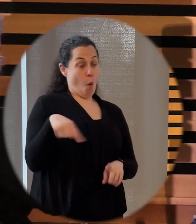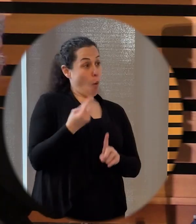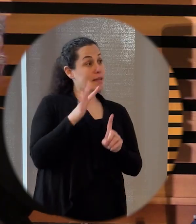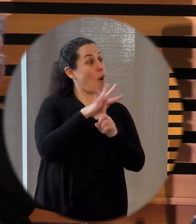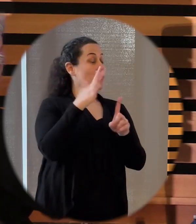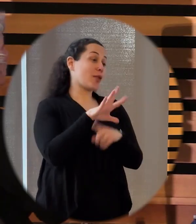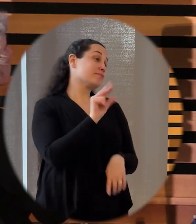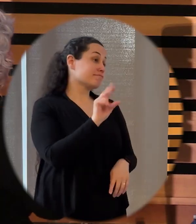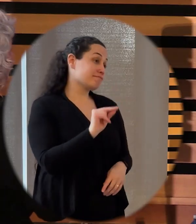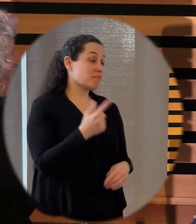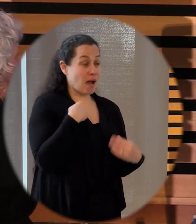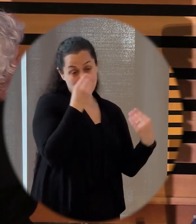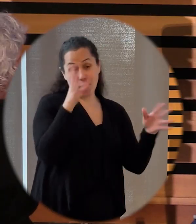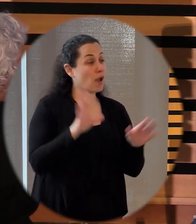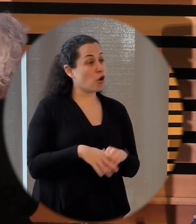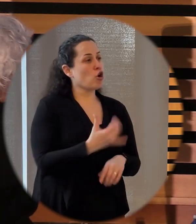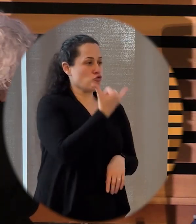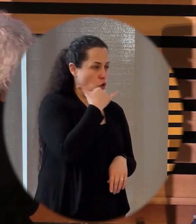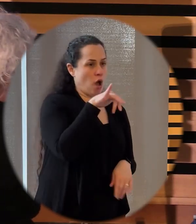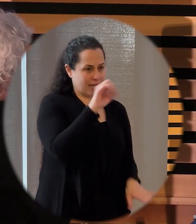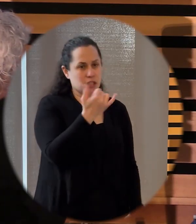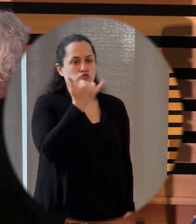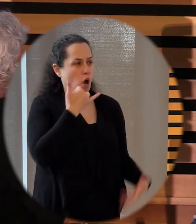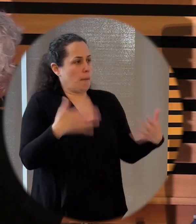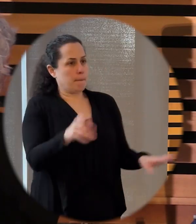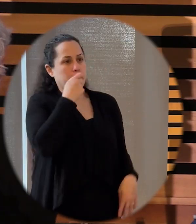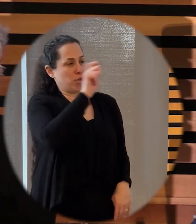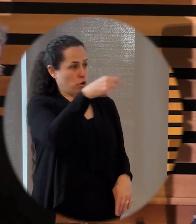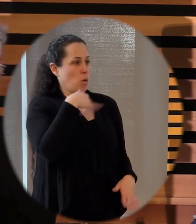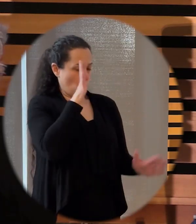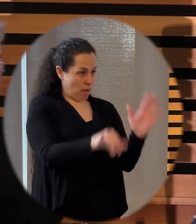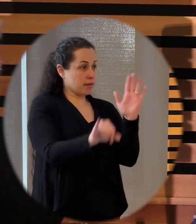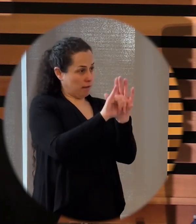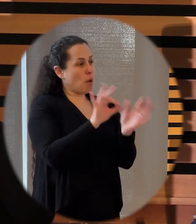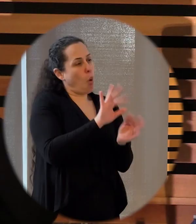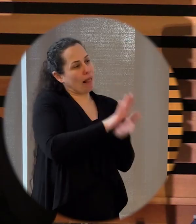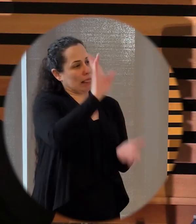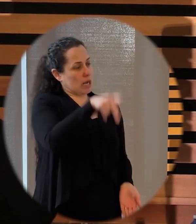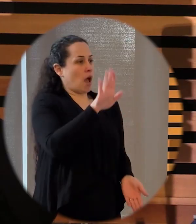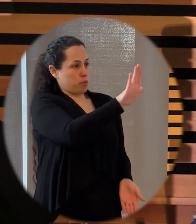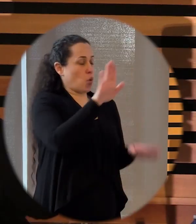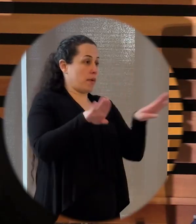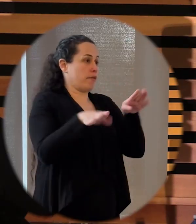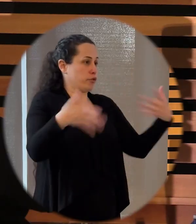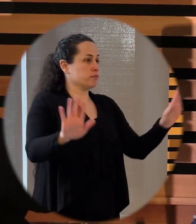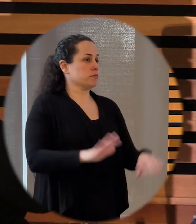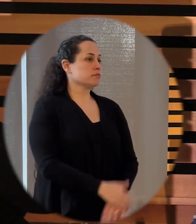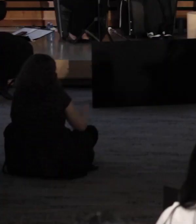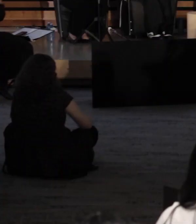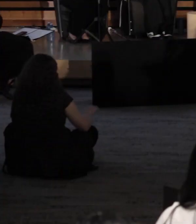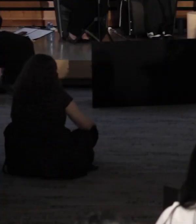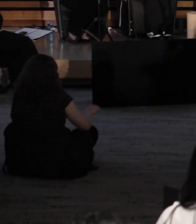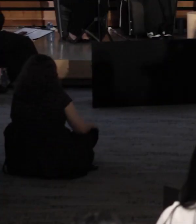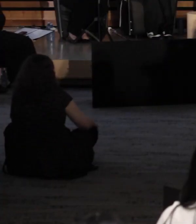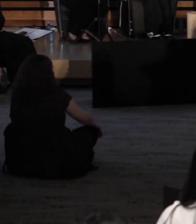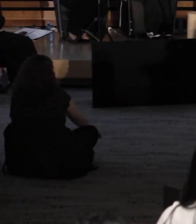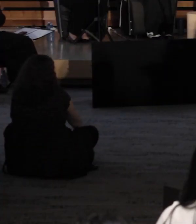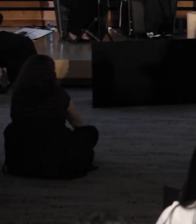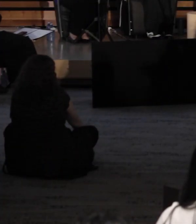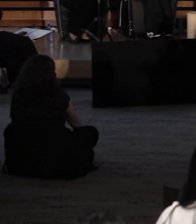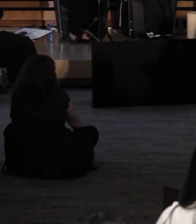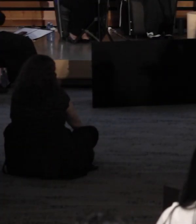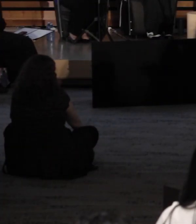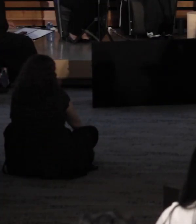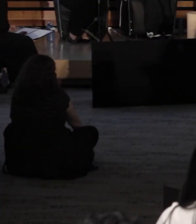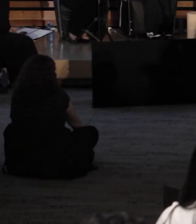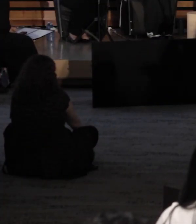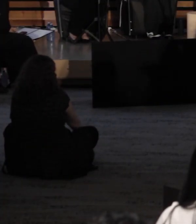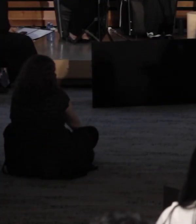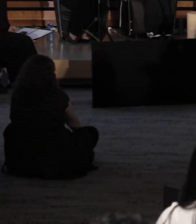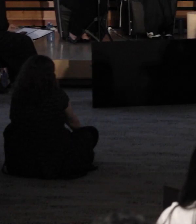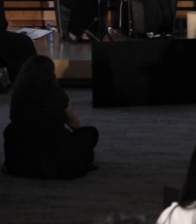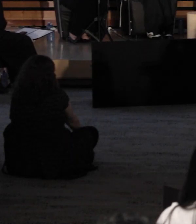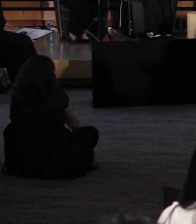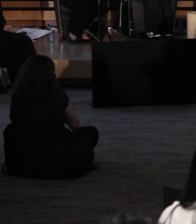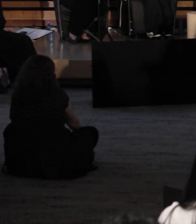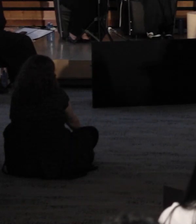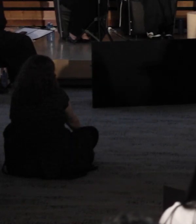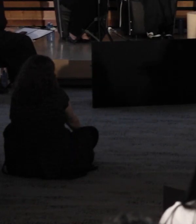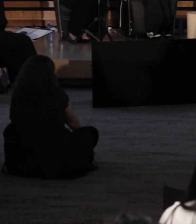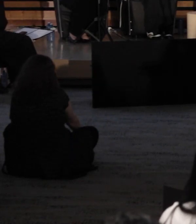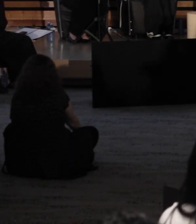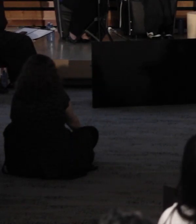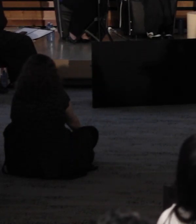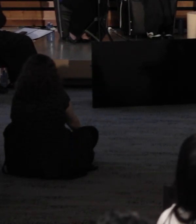popular, but I don't care. A wrong is a wrong. I'm going to name it. clean up your act. So,